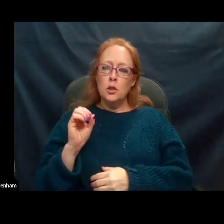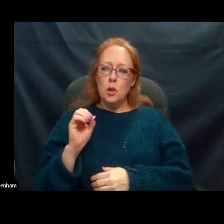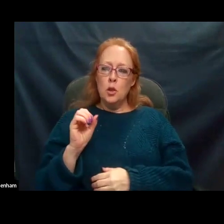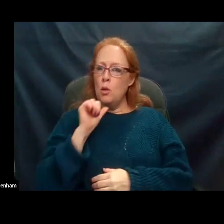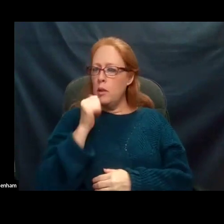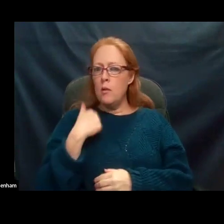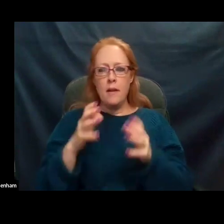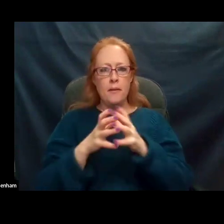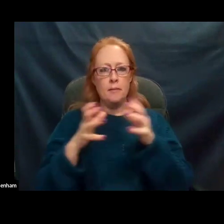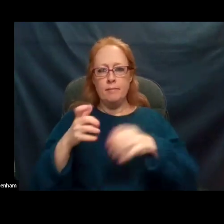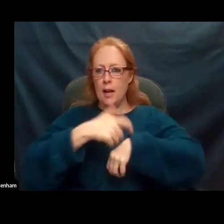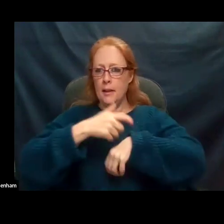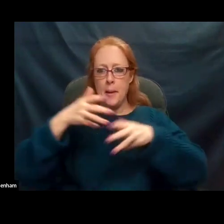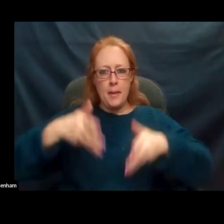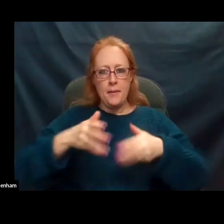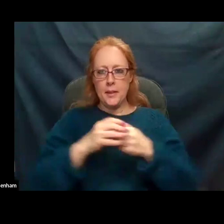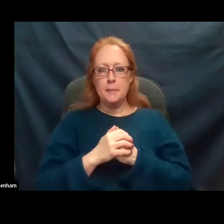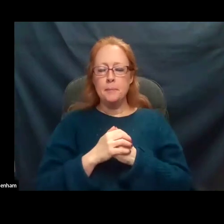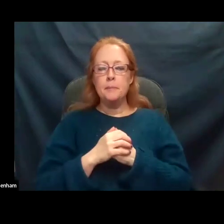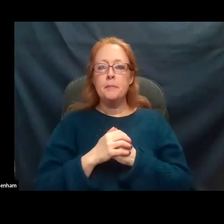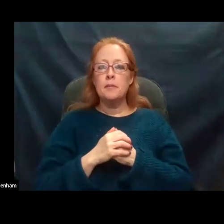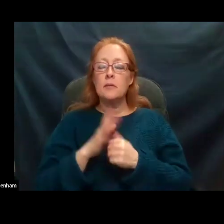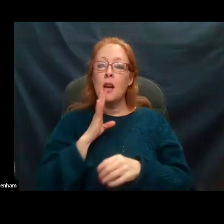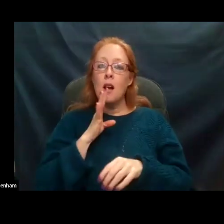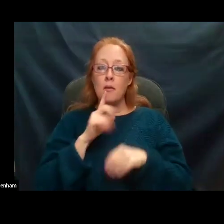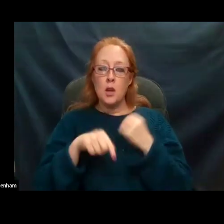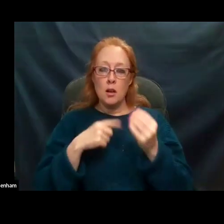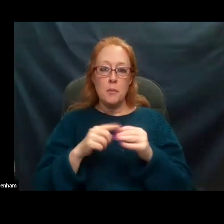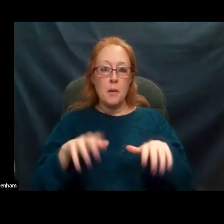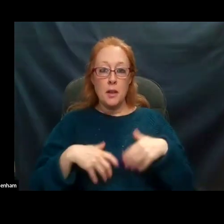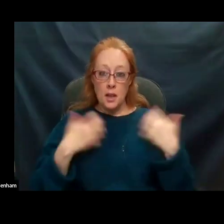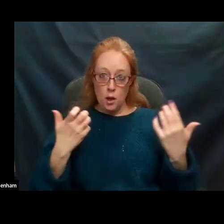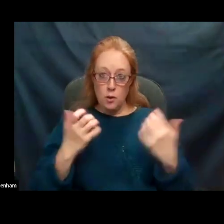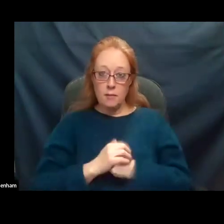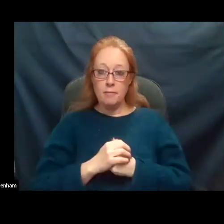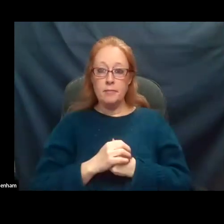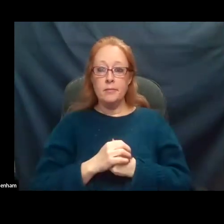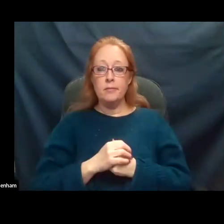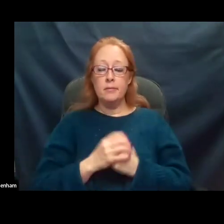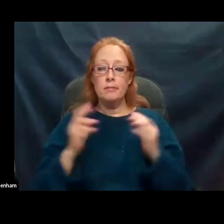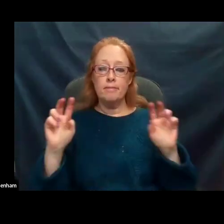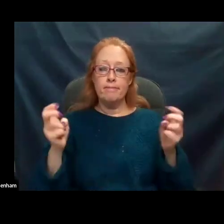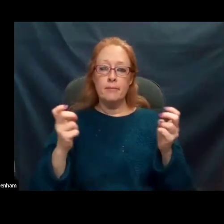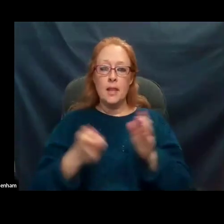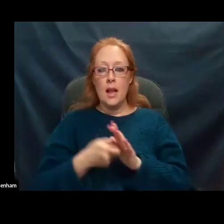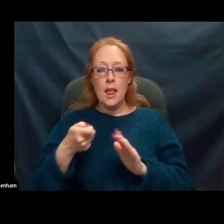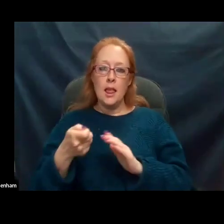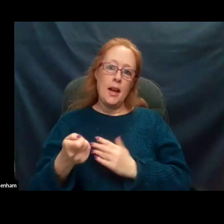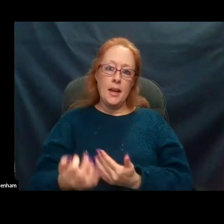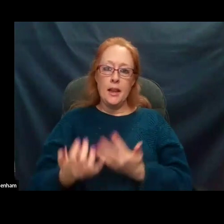Thank you.